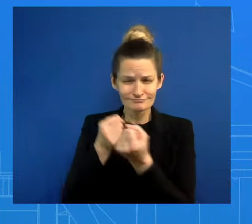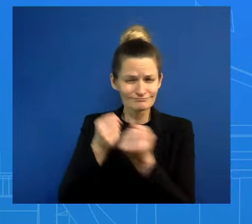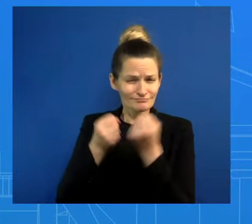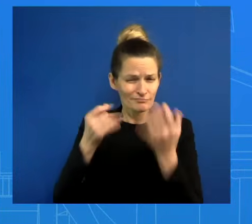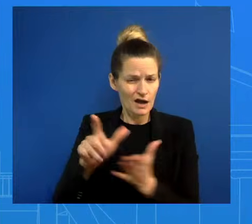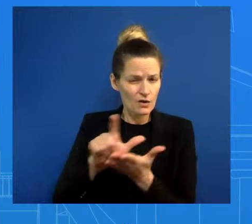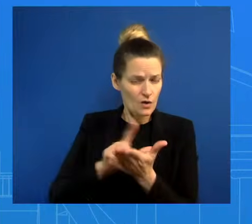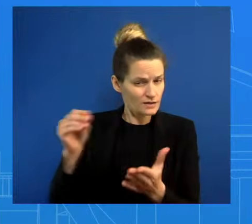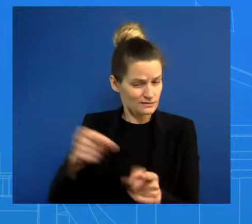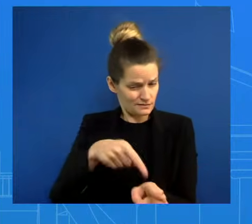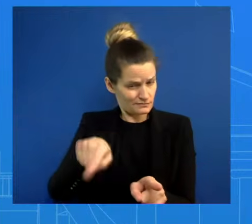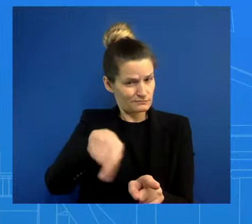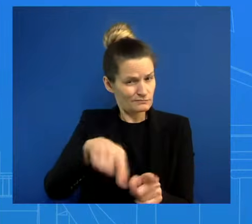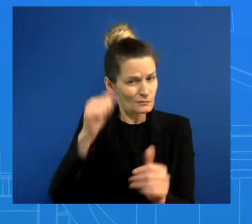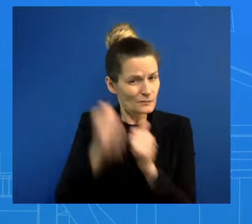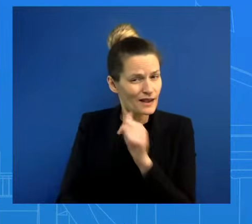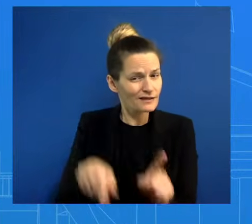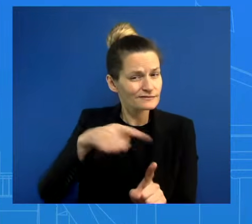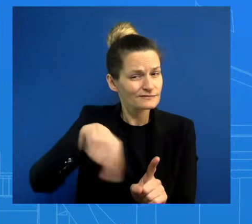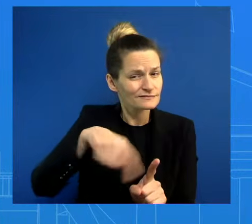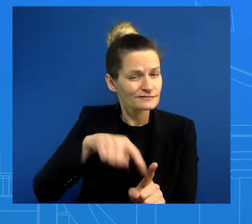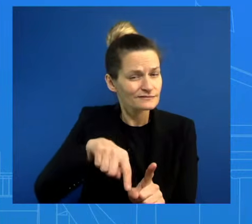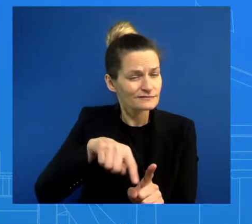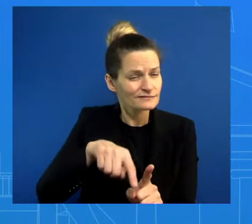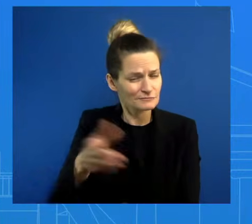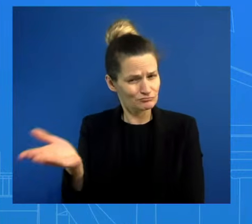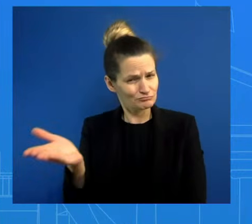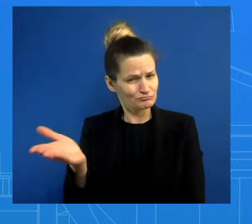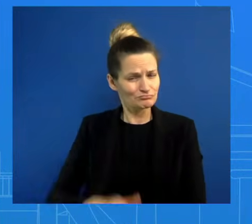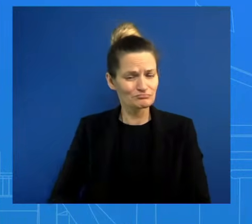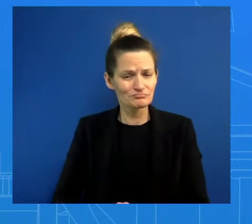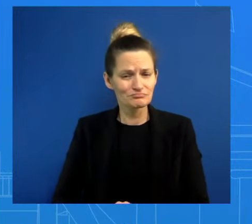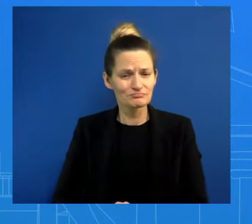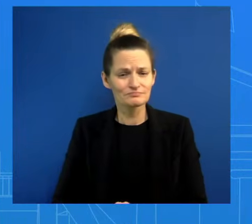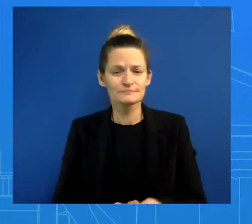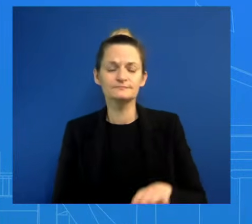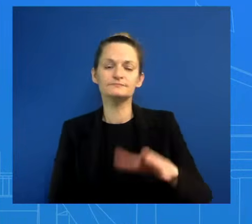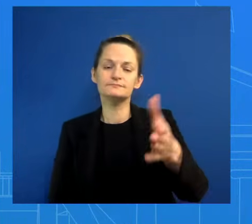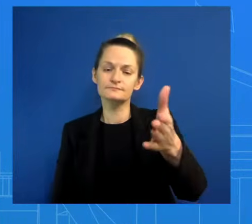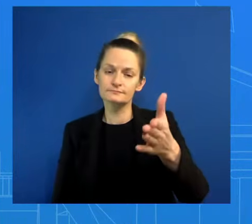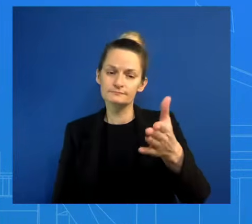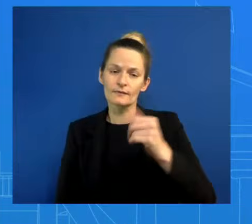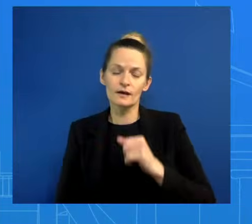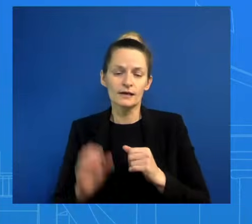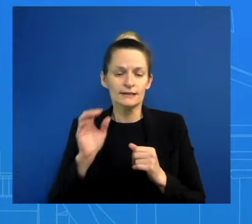And so -- and, you know, we don't see a change in the Democratic majority with her